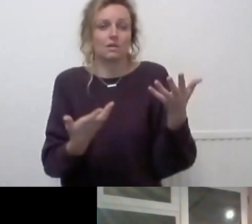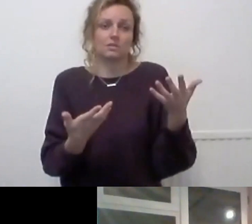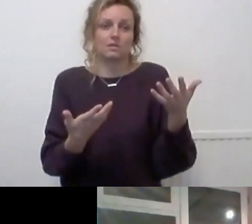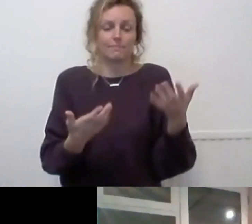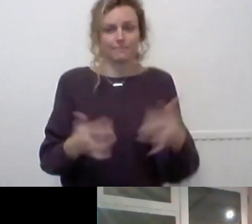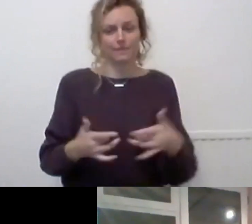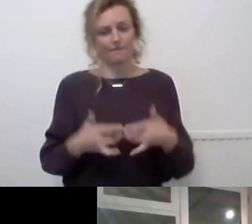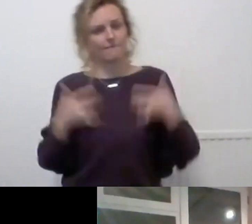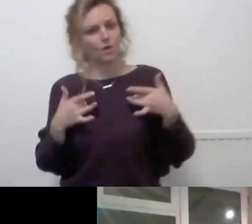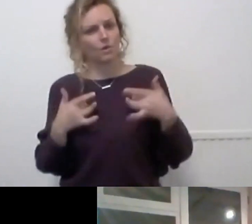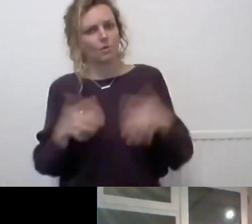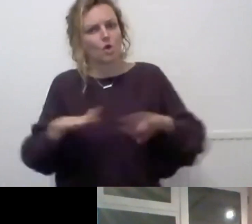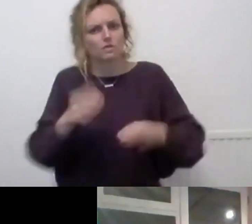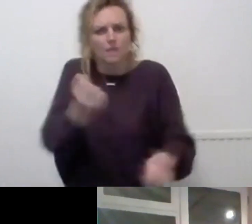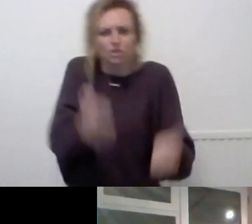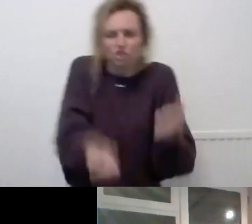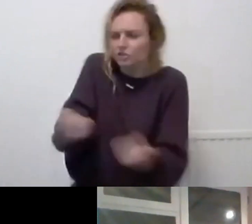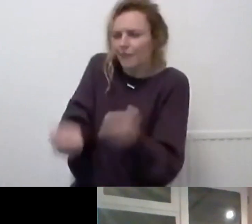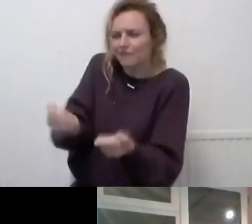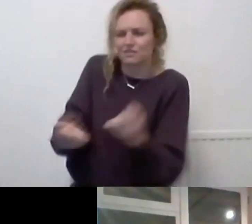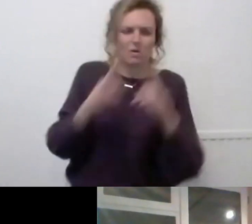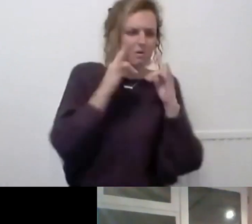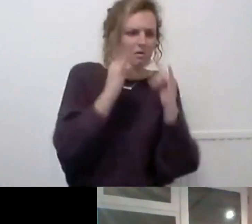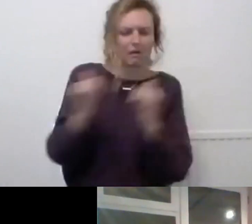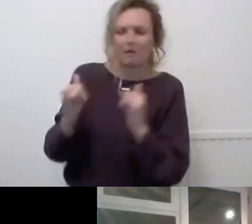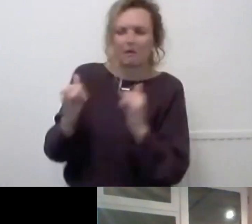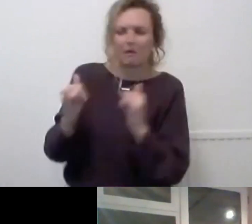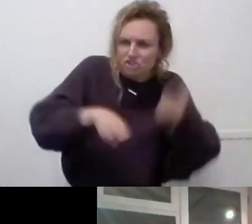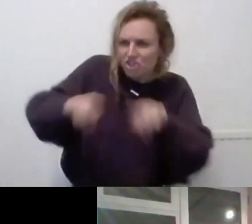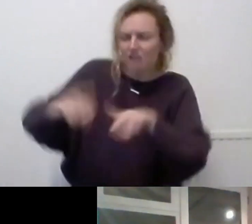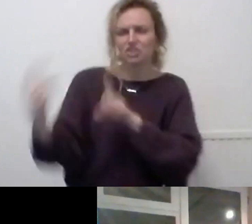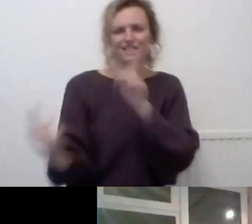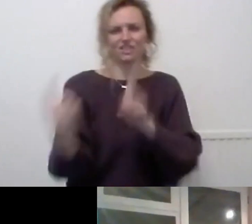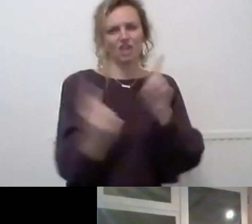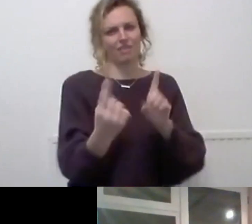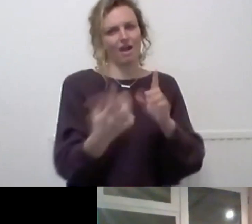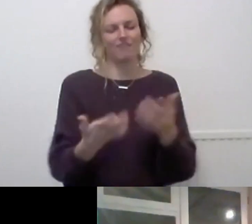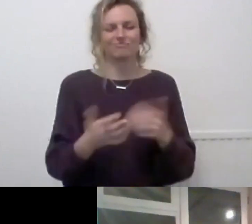on our own choices to make. And so getting into an argument with somebody actually doesn't help.